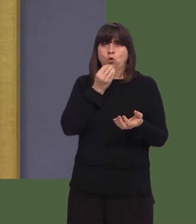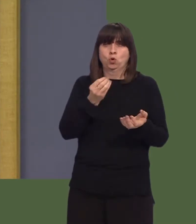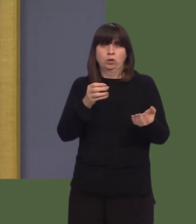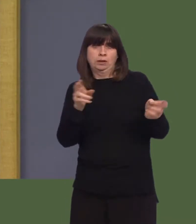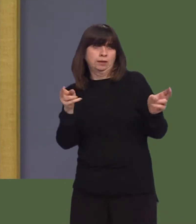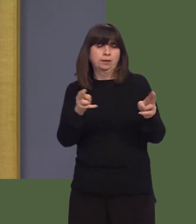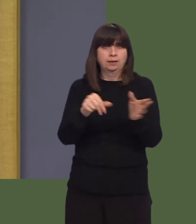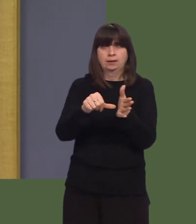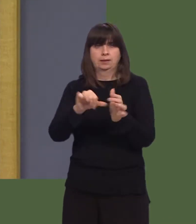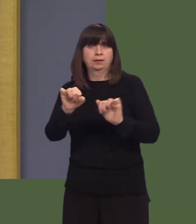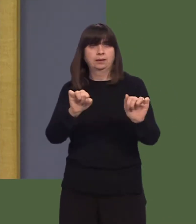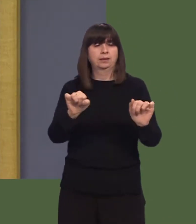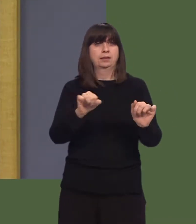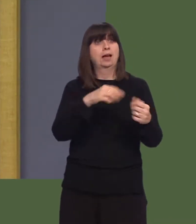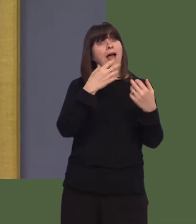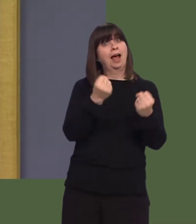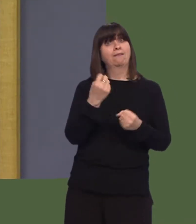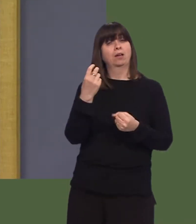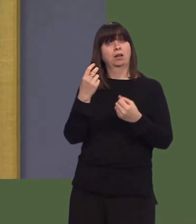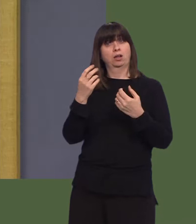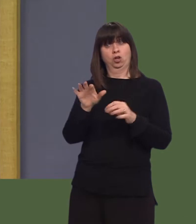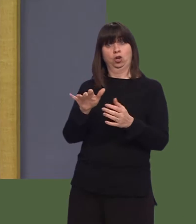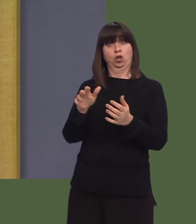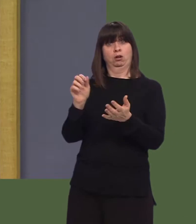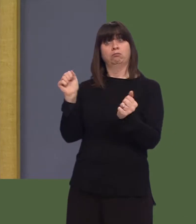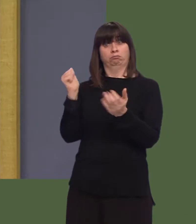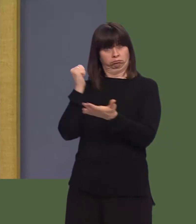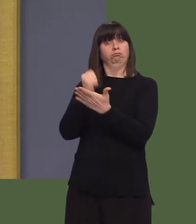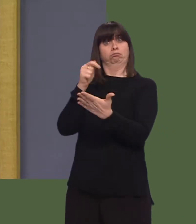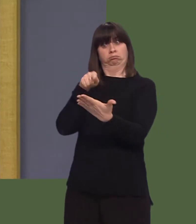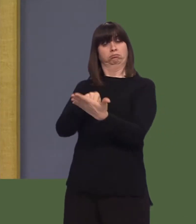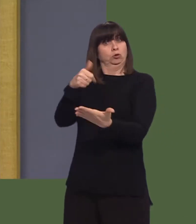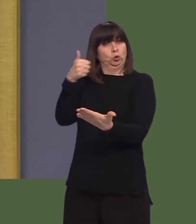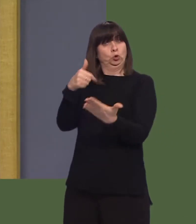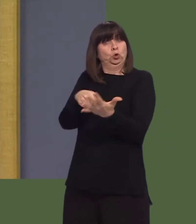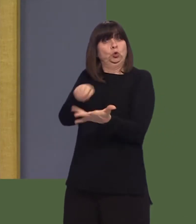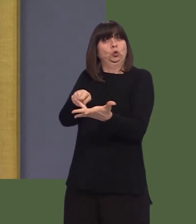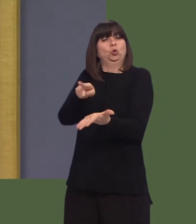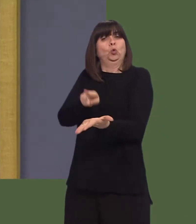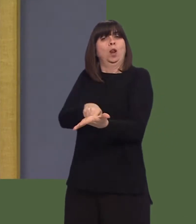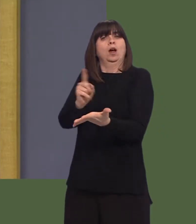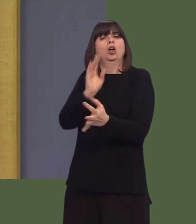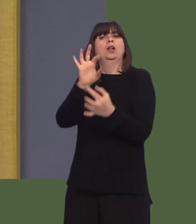existing survey tools that have been validated and could be introduced inexpensively